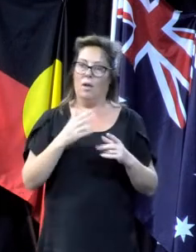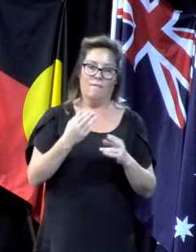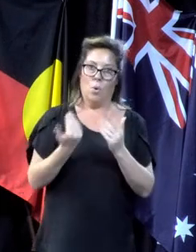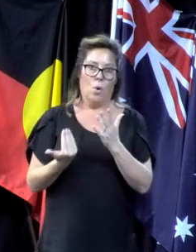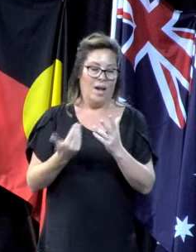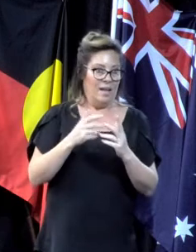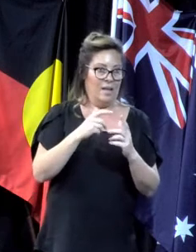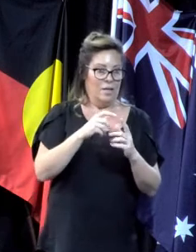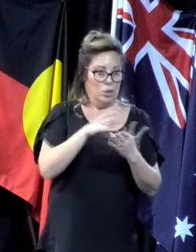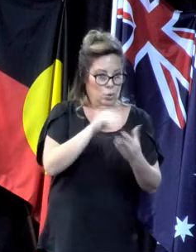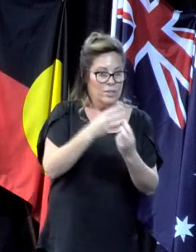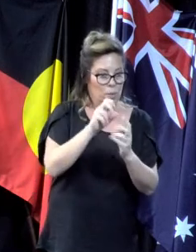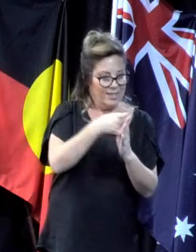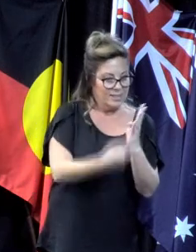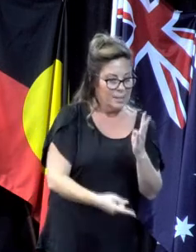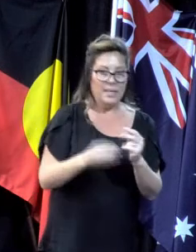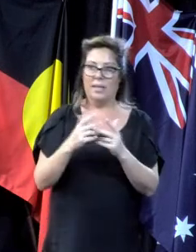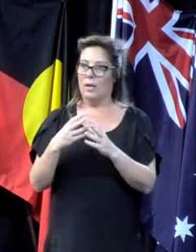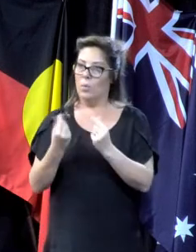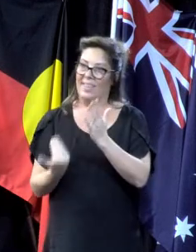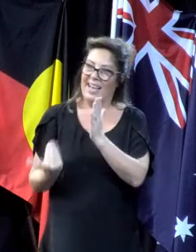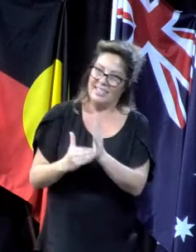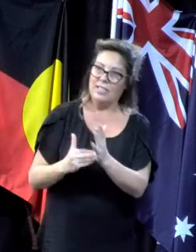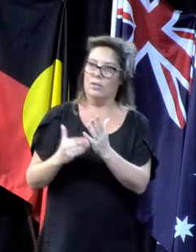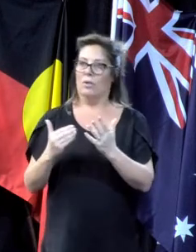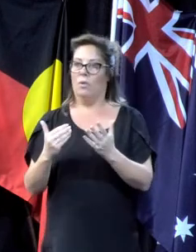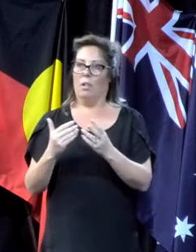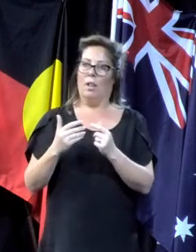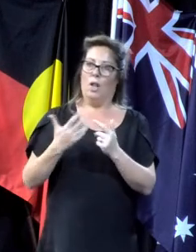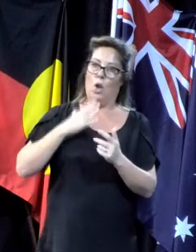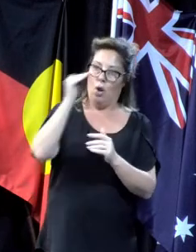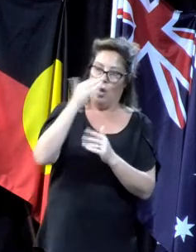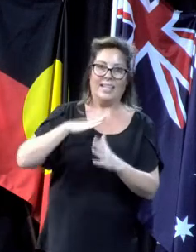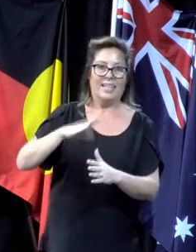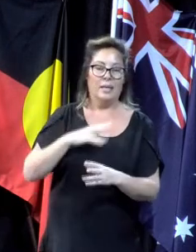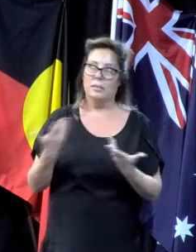It is only practical, and it's common sense. Thank you.